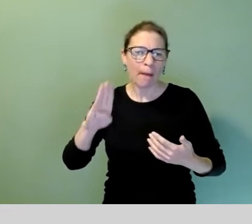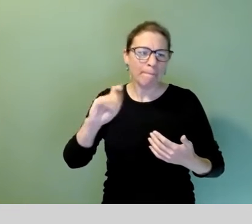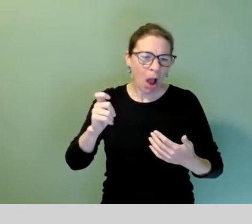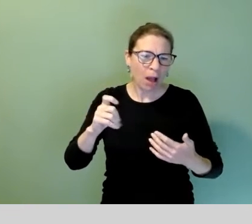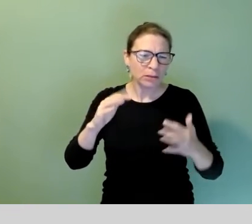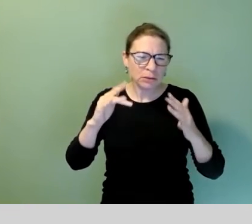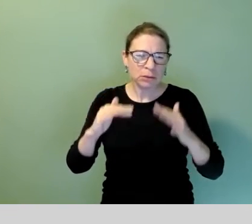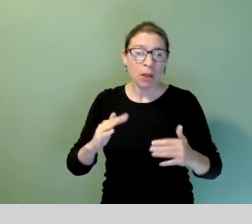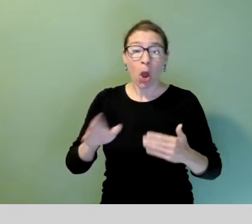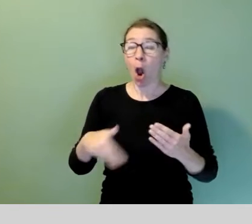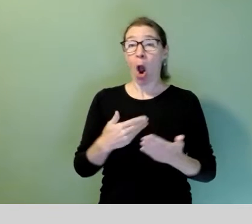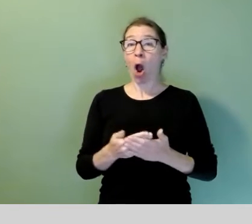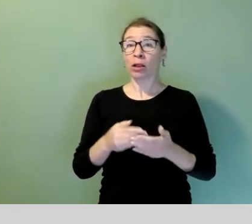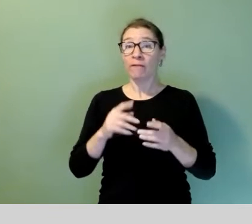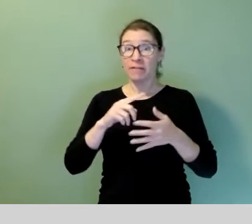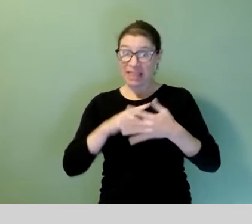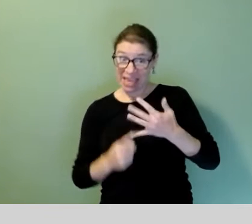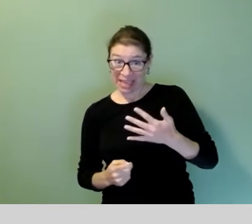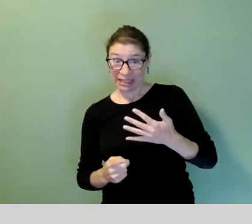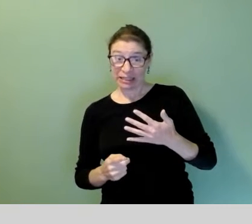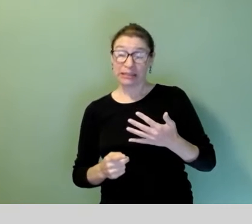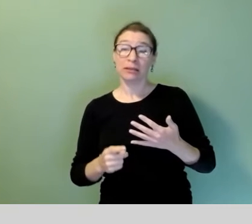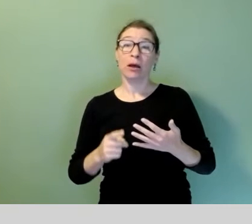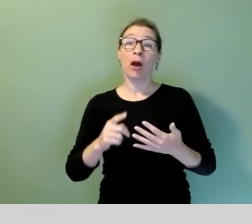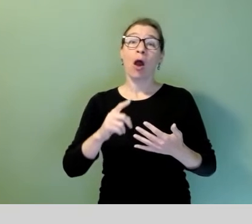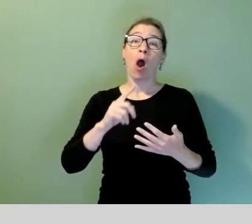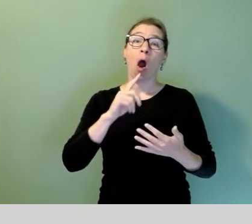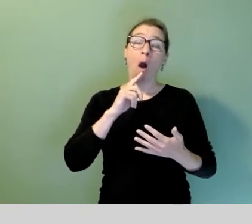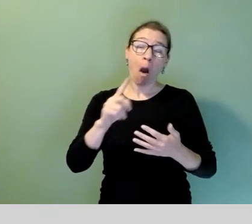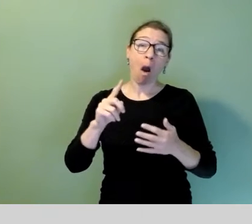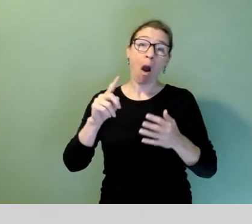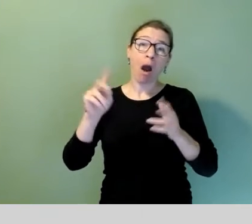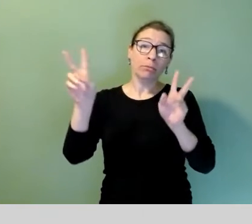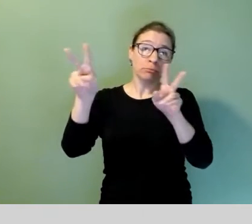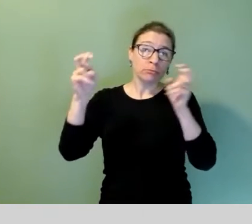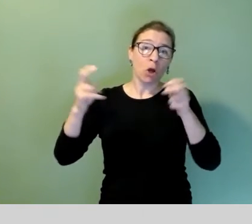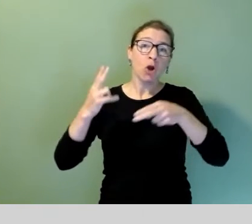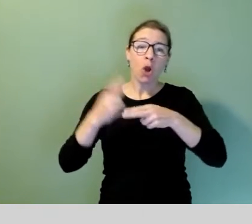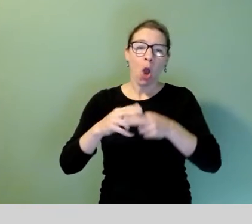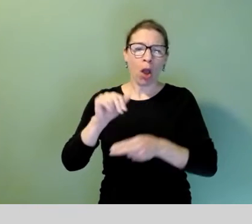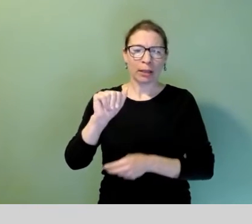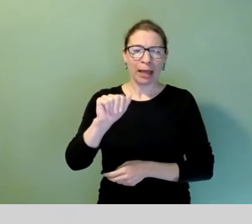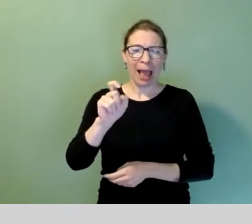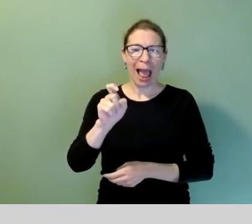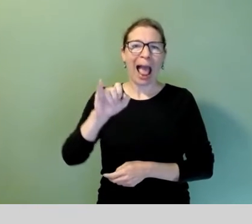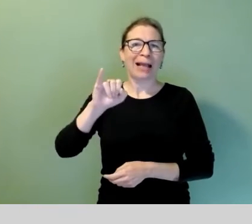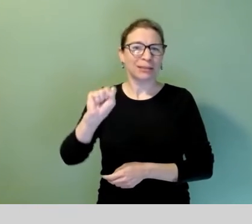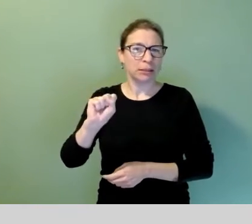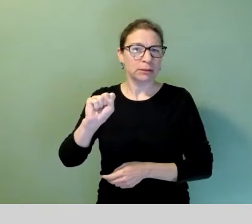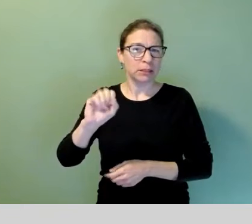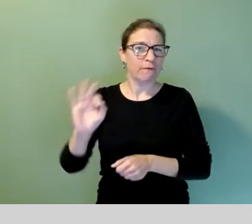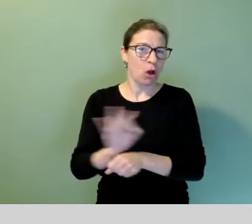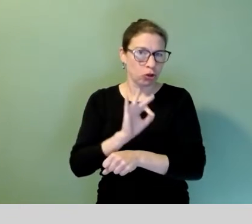in the time period highlighting here in this slide, are what is known as access functions.